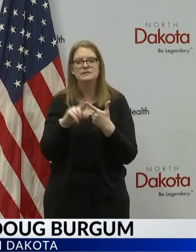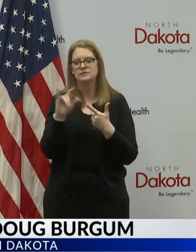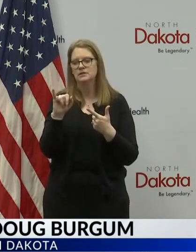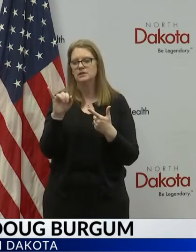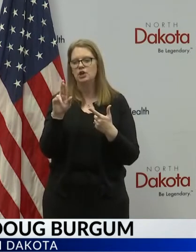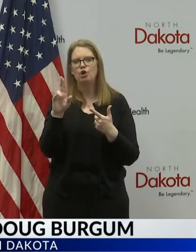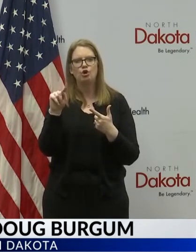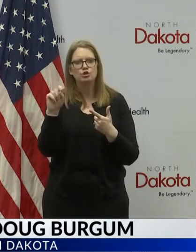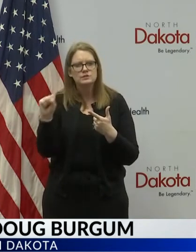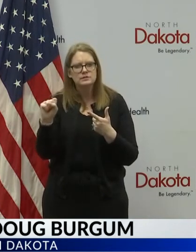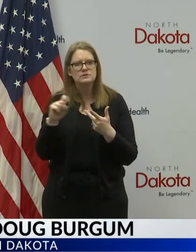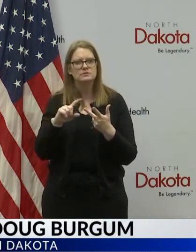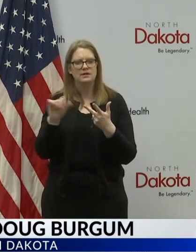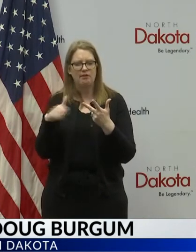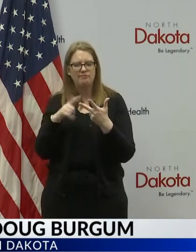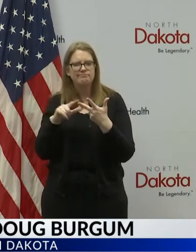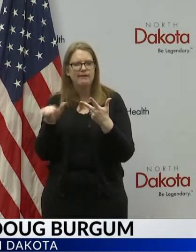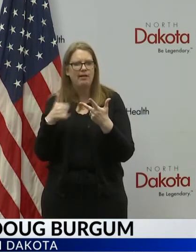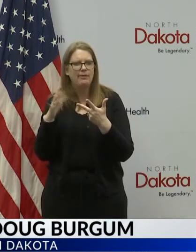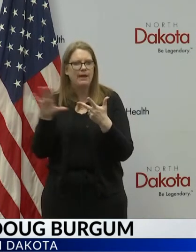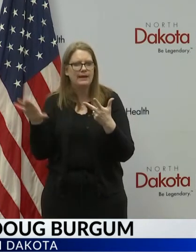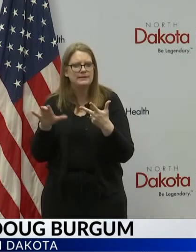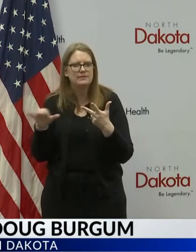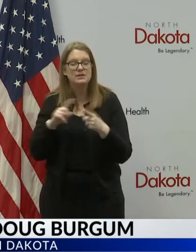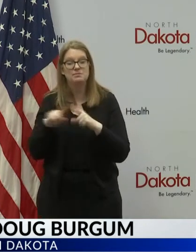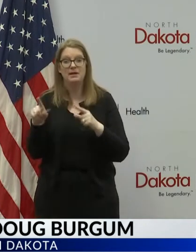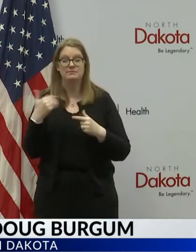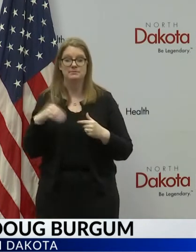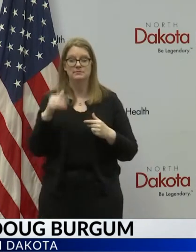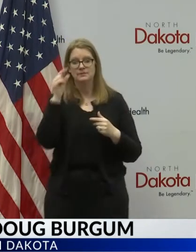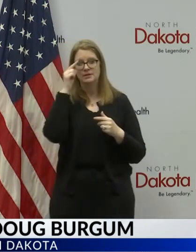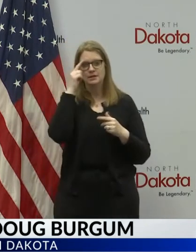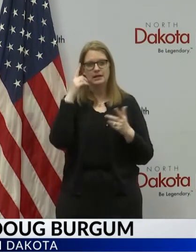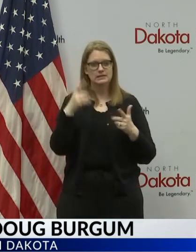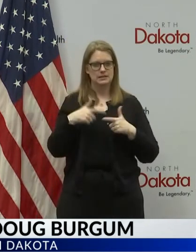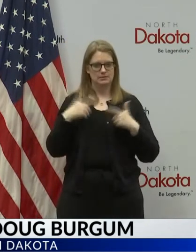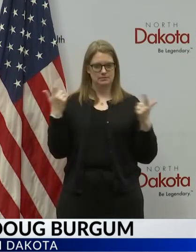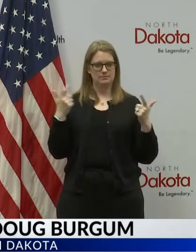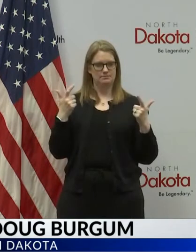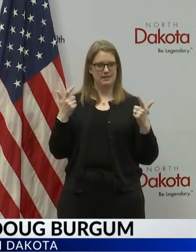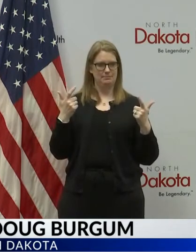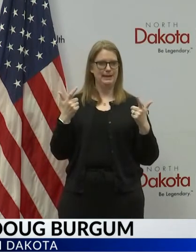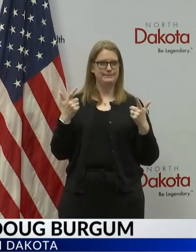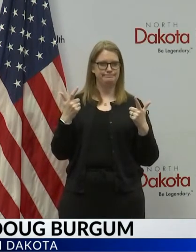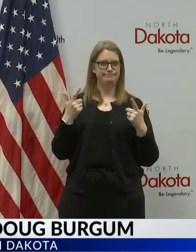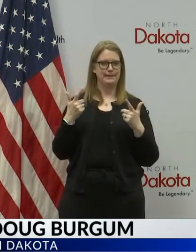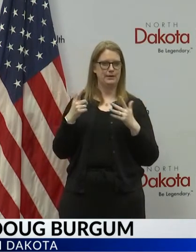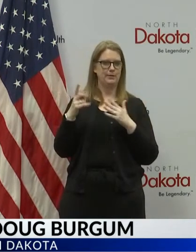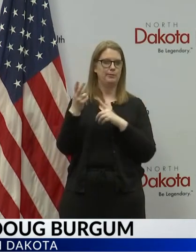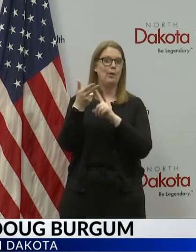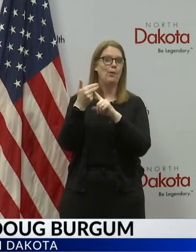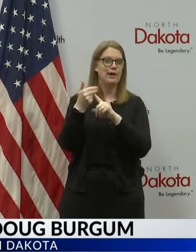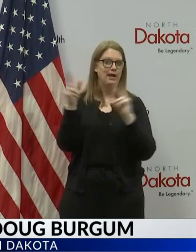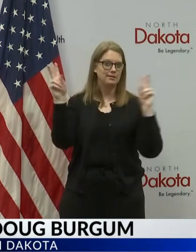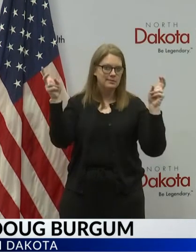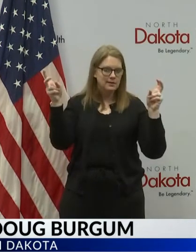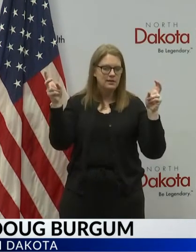IN ADDITION TO CAMPING, THEY'VE ALSO GOT CABINS, YURTS AND OTHER GREAT ACTIVITIES. BUT IT'S LIKE RUNNING A VERY